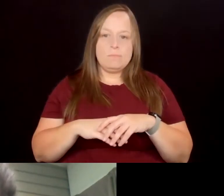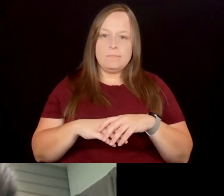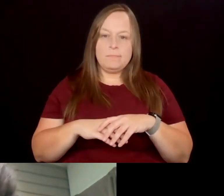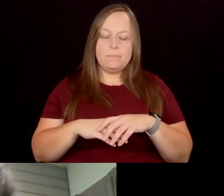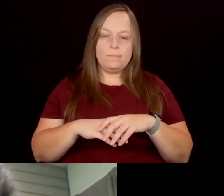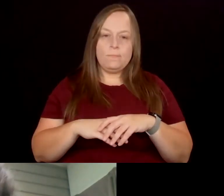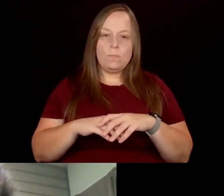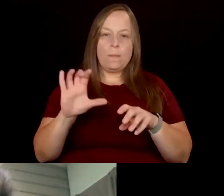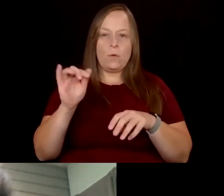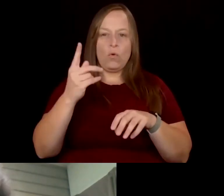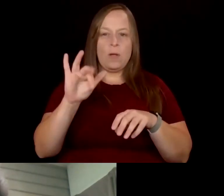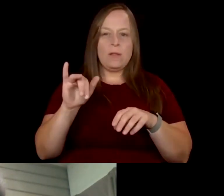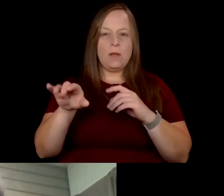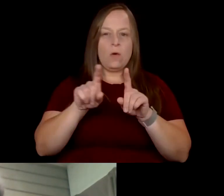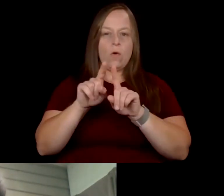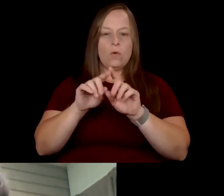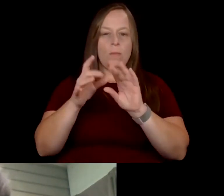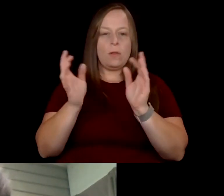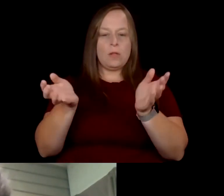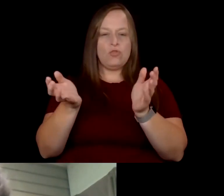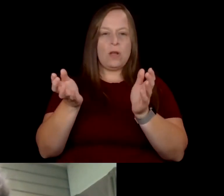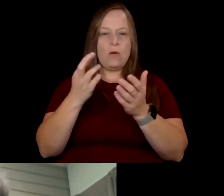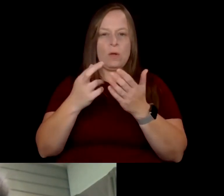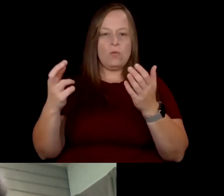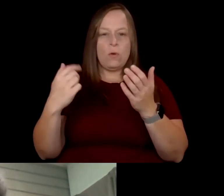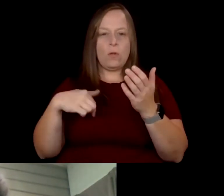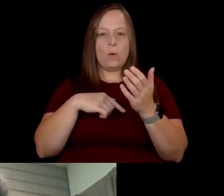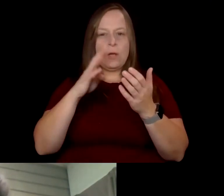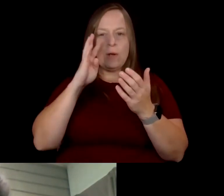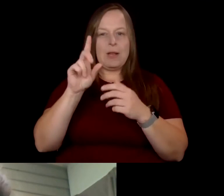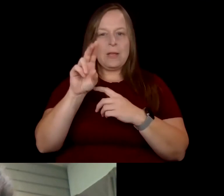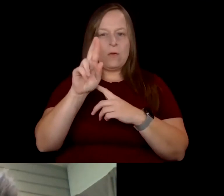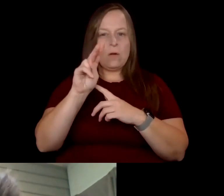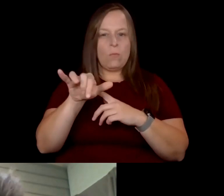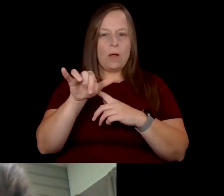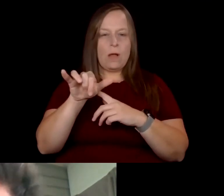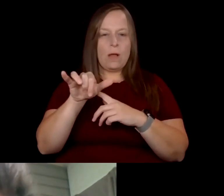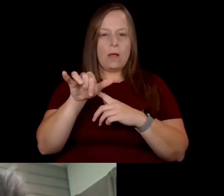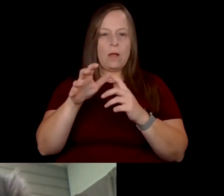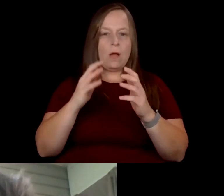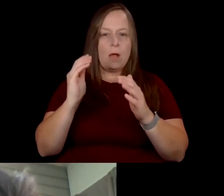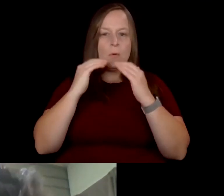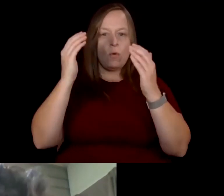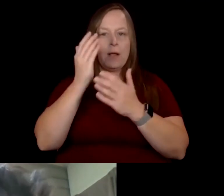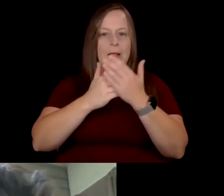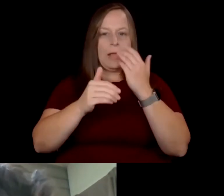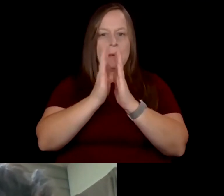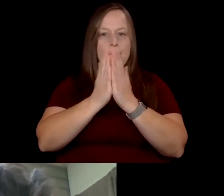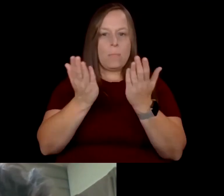So Christie also put in the chat a resource that we created here at DRNY, which is a upgrade handbook which covers,